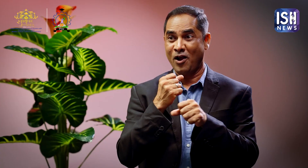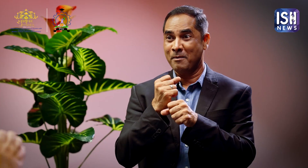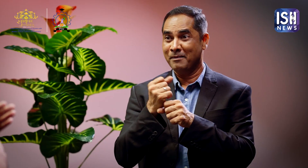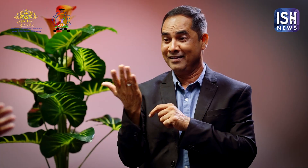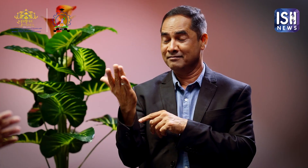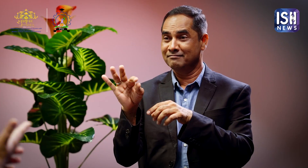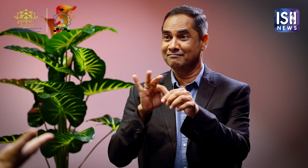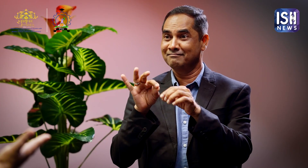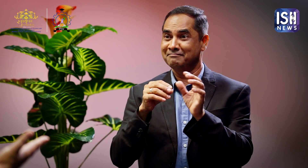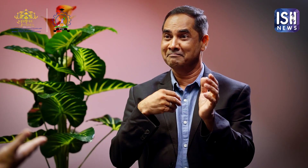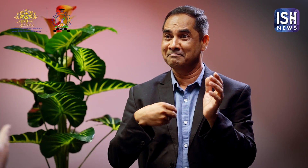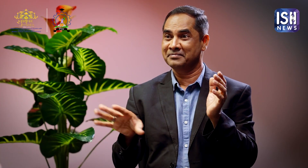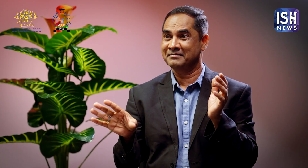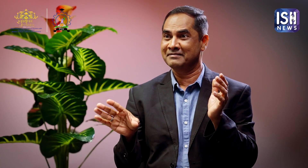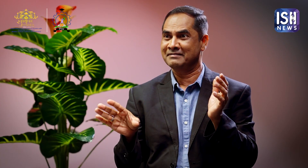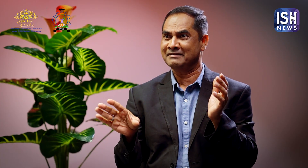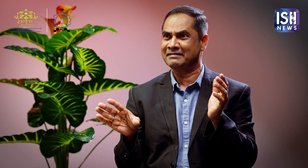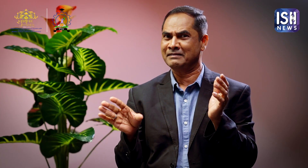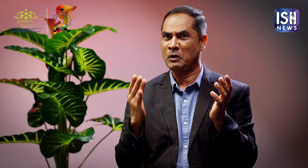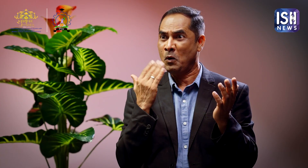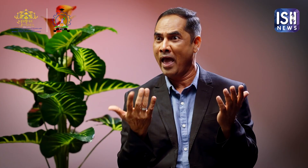I tore up the offer from the Government Railways. Why?